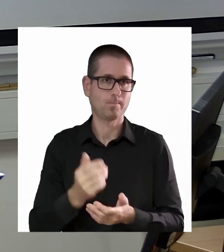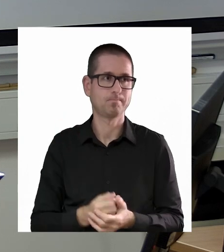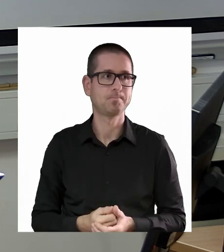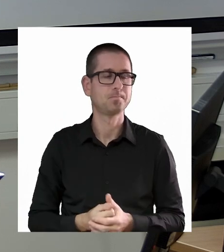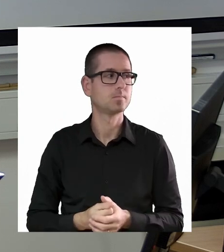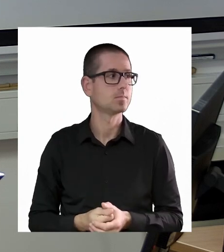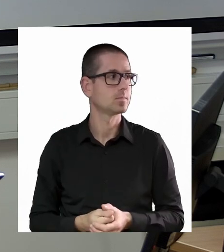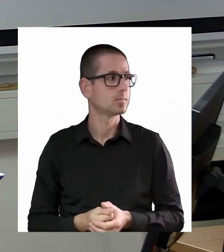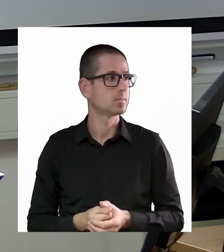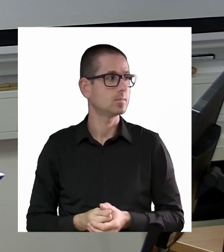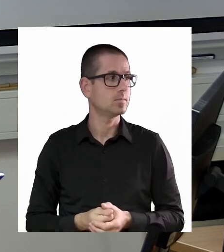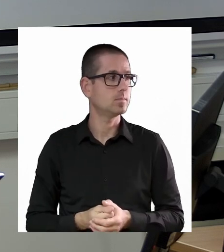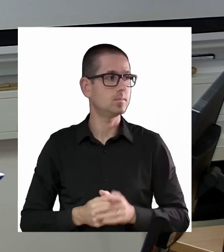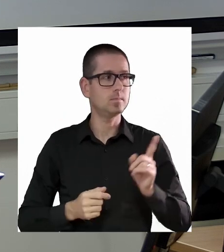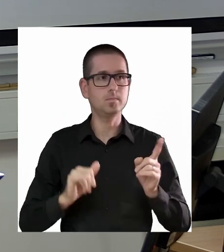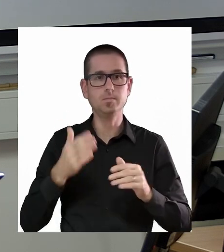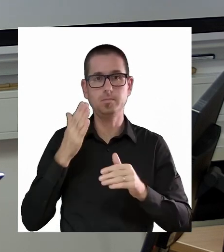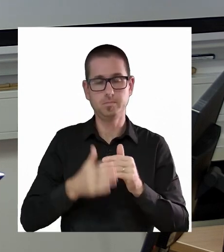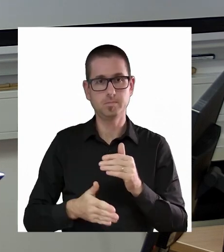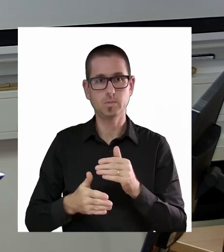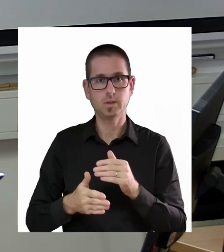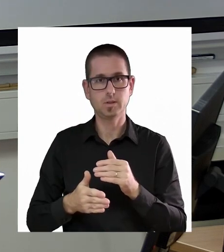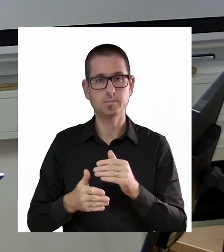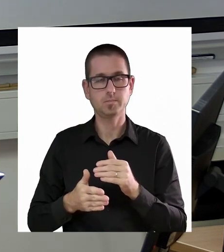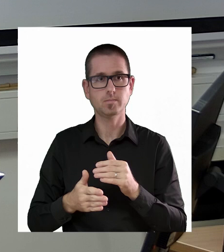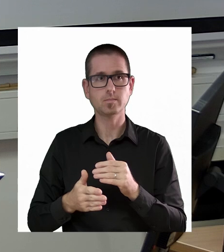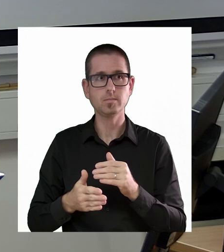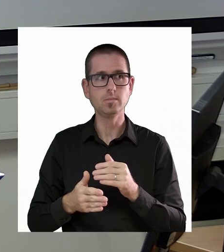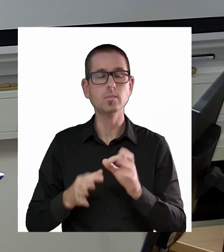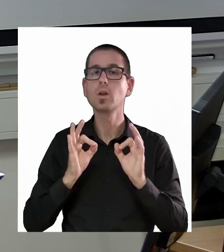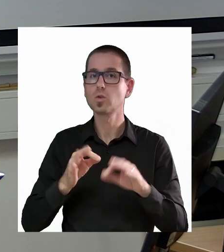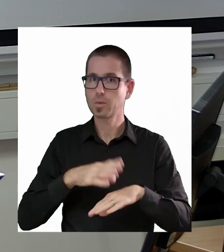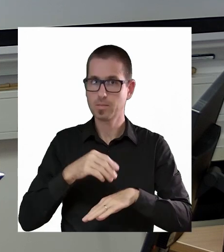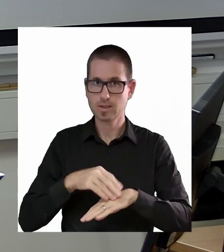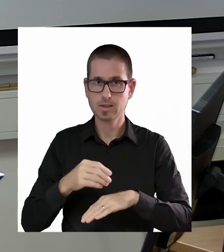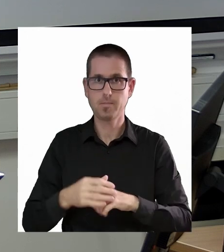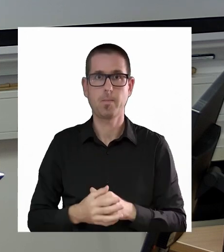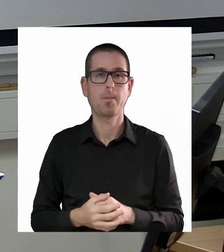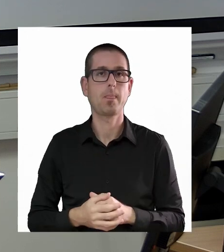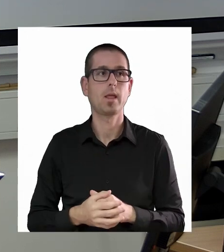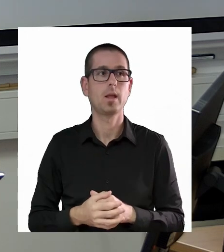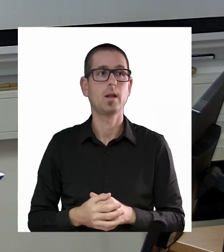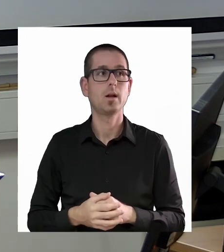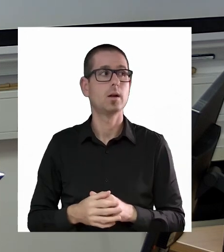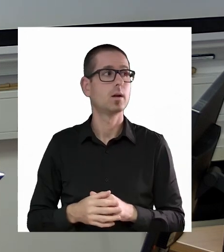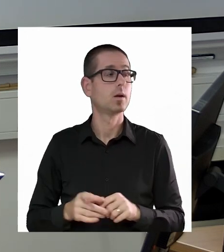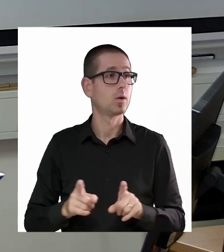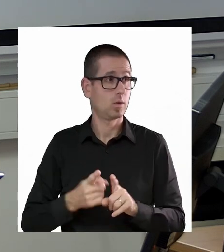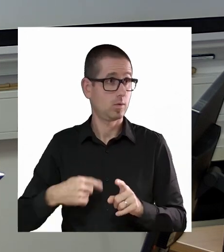Okay, so this is the last good practise as we still have a little bit of time.